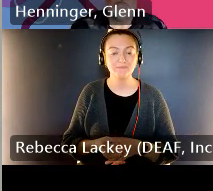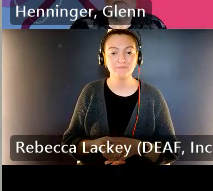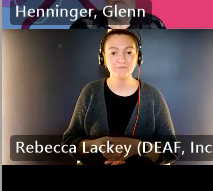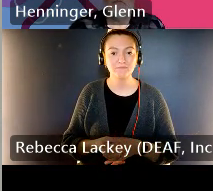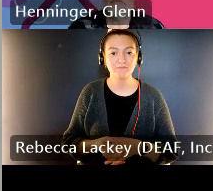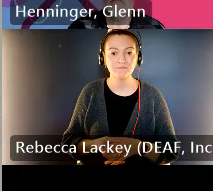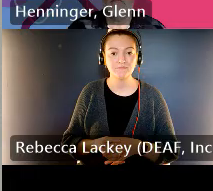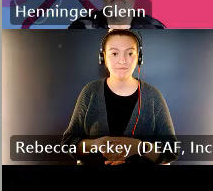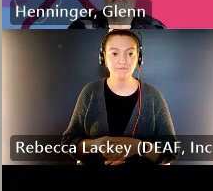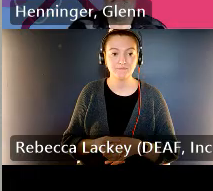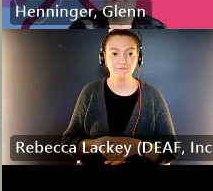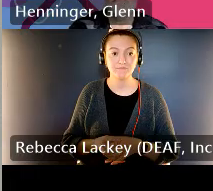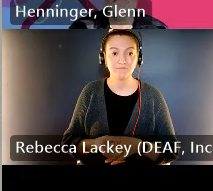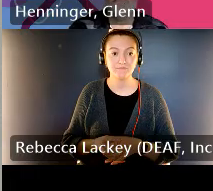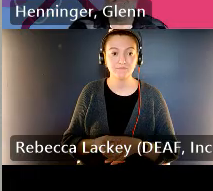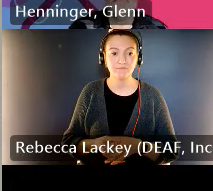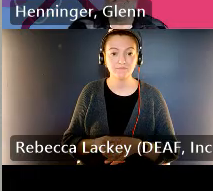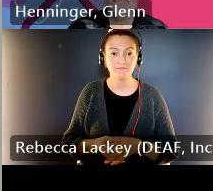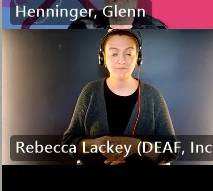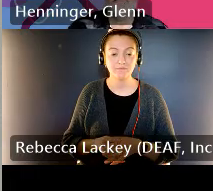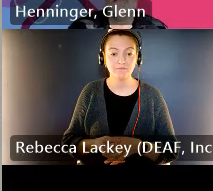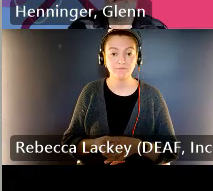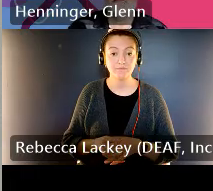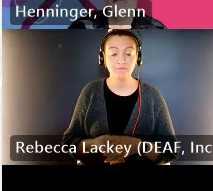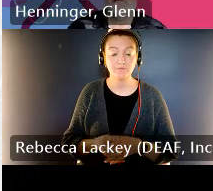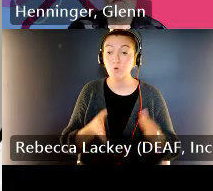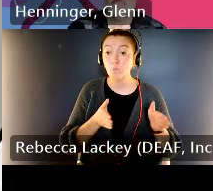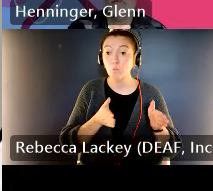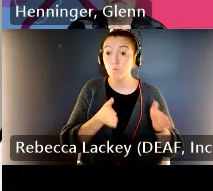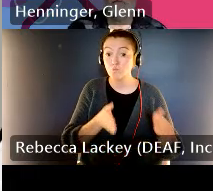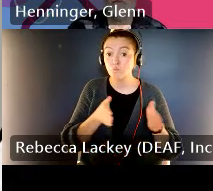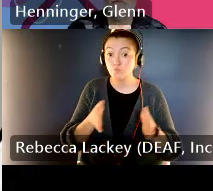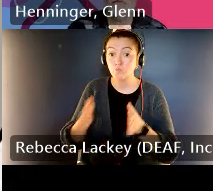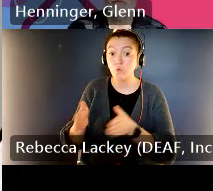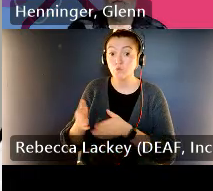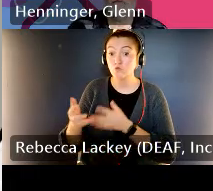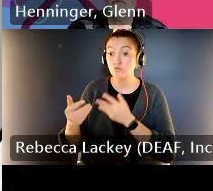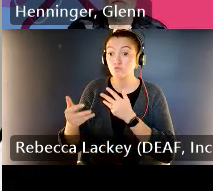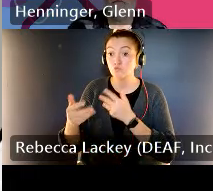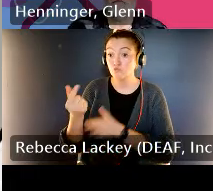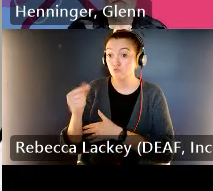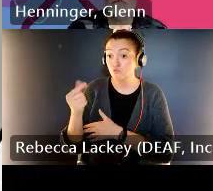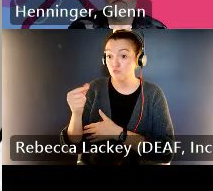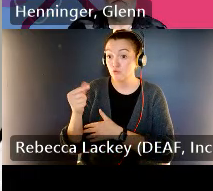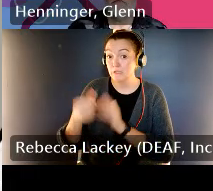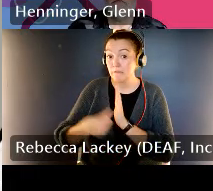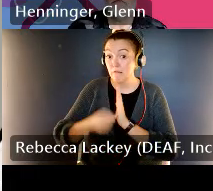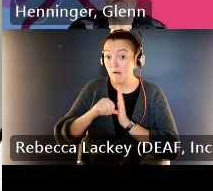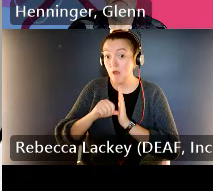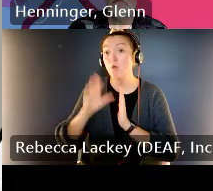highlighted are expected to be included in this project and the purple